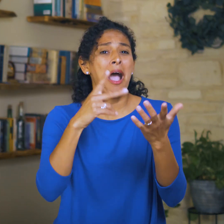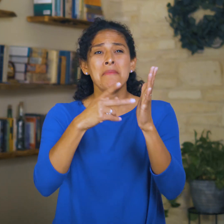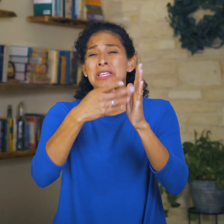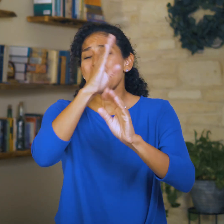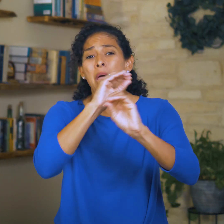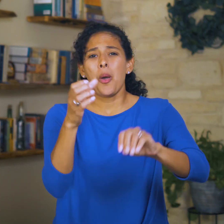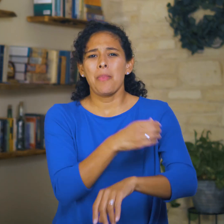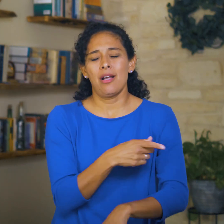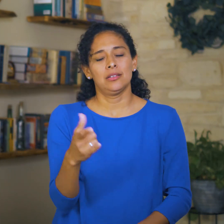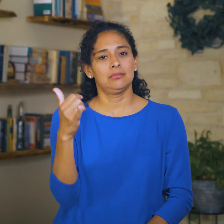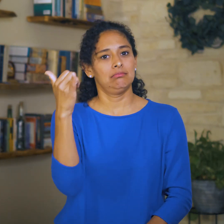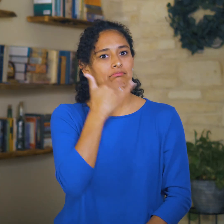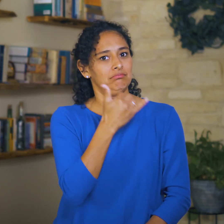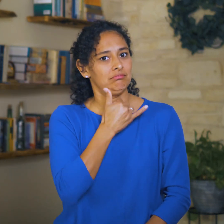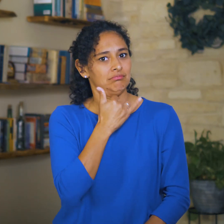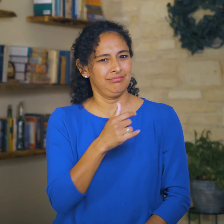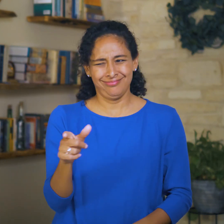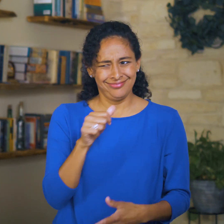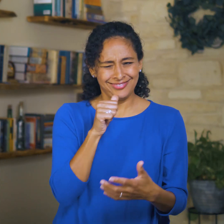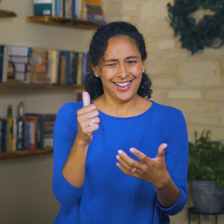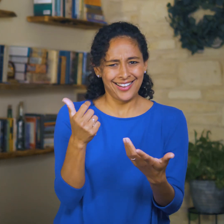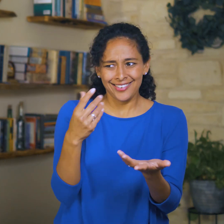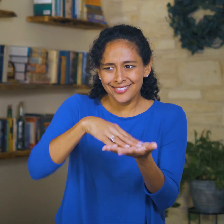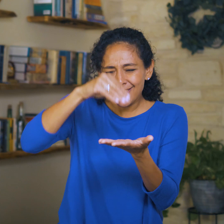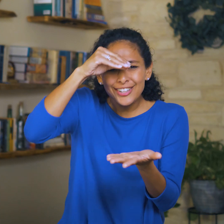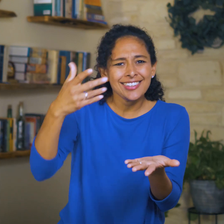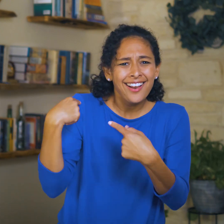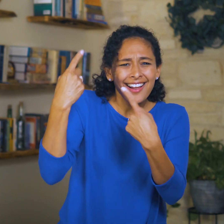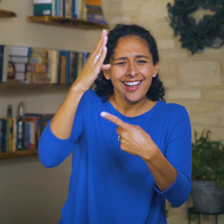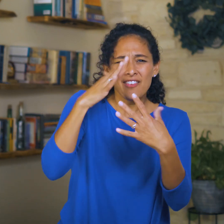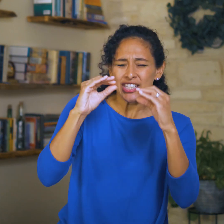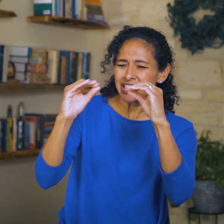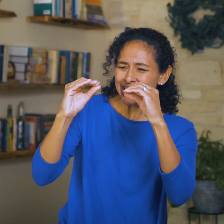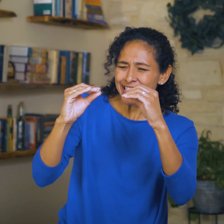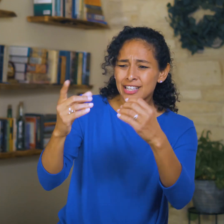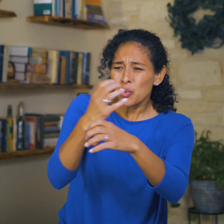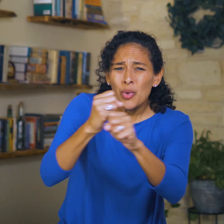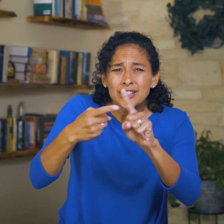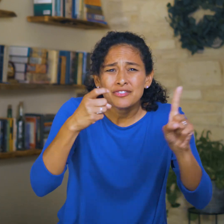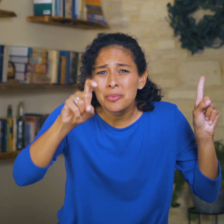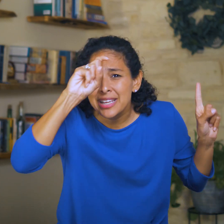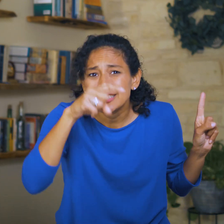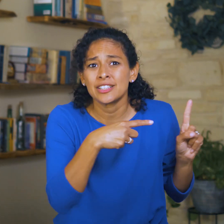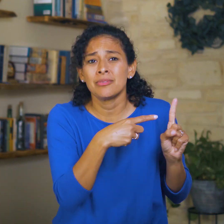and He won’t have any power. This is inconsistent with what He’s shown them through the years— He even rescued them from Egypt